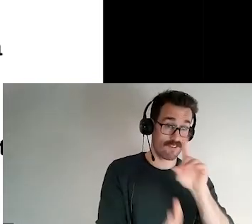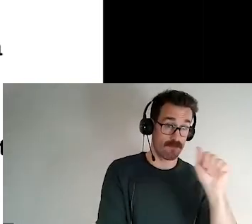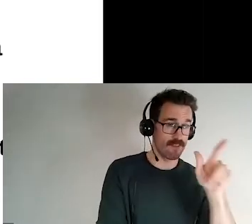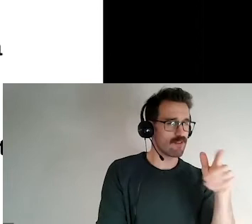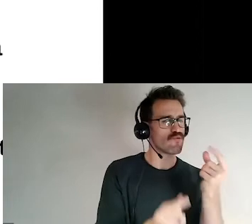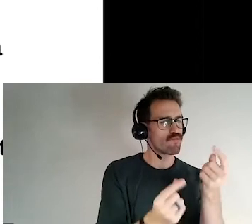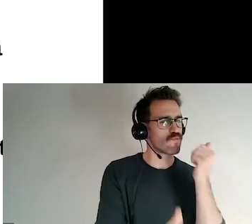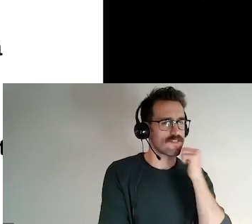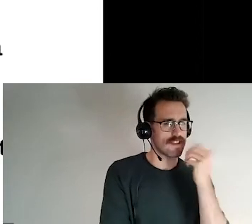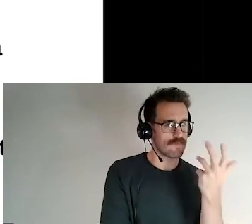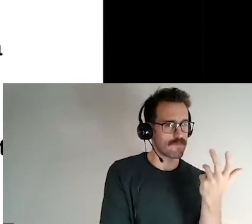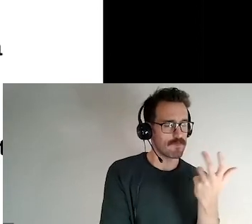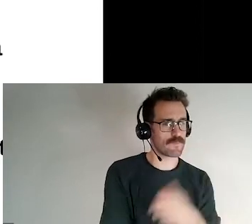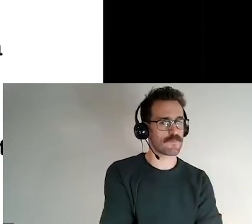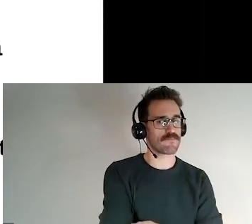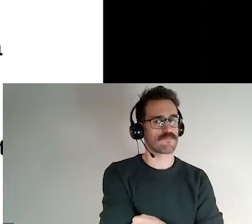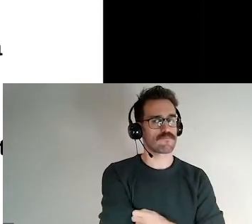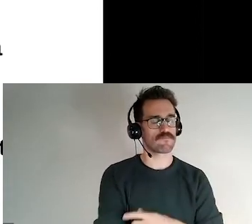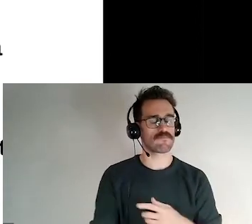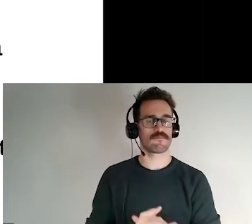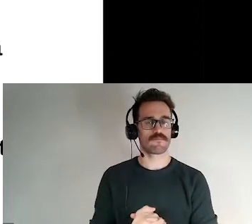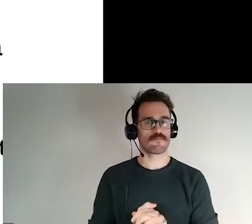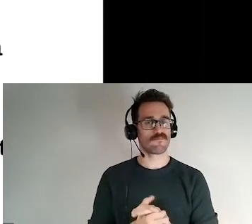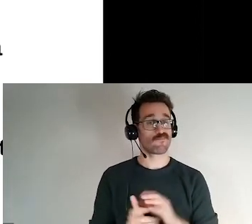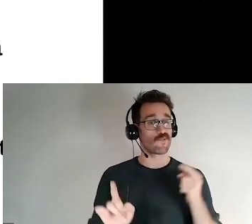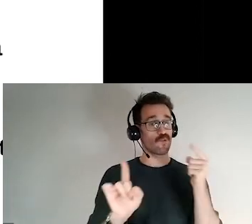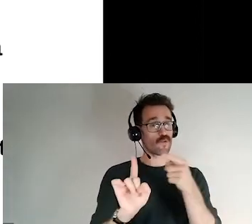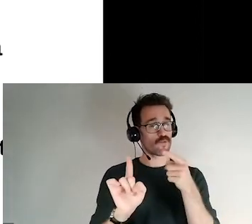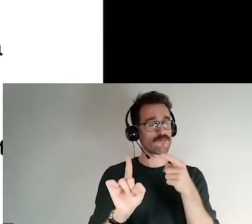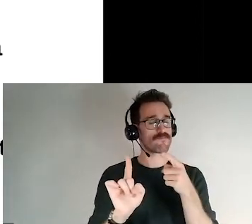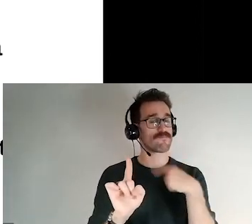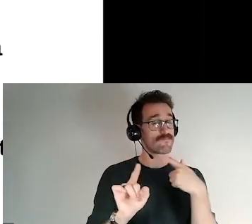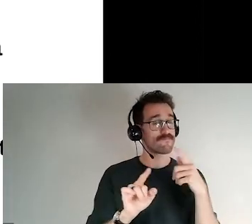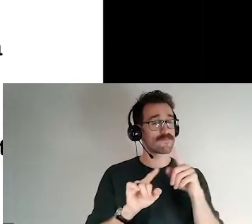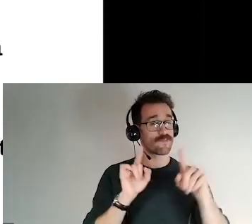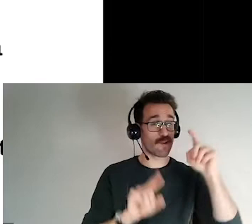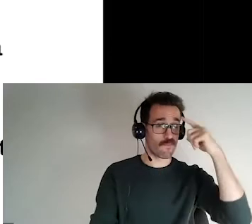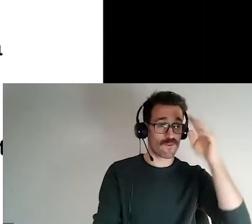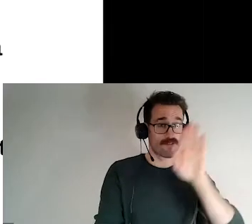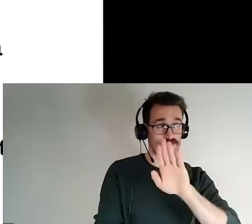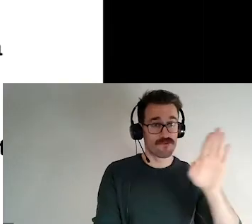We're trying to build the capacity of employers to be responsive and effectively responsive to some